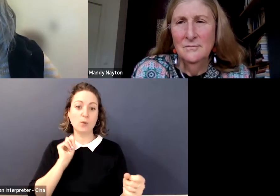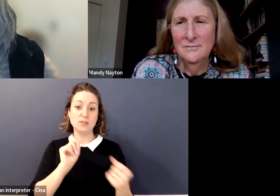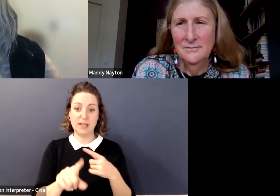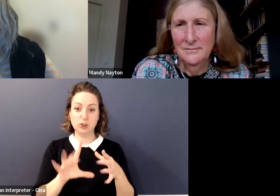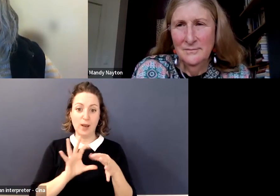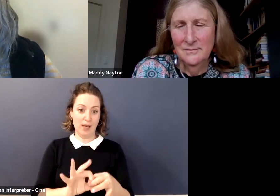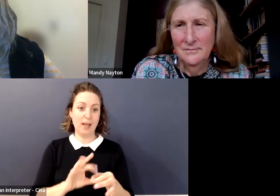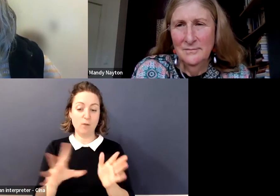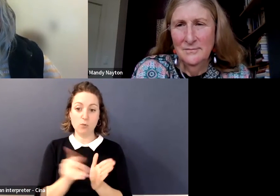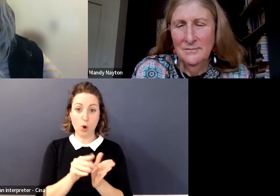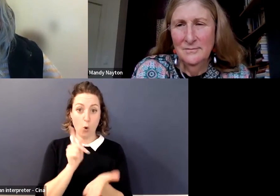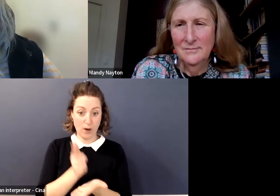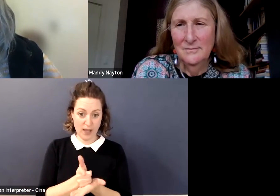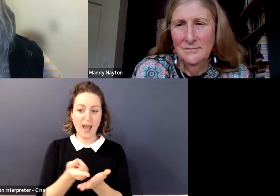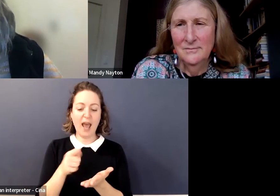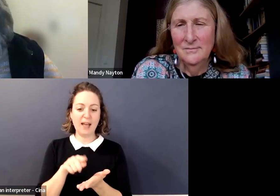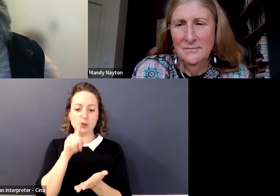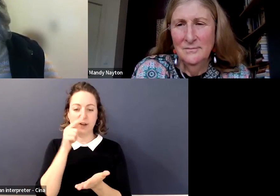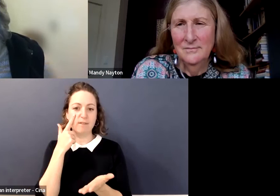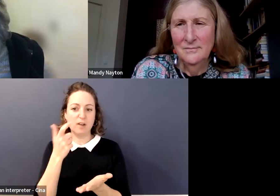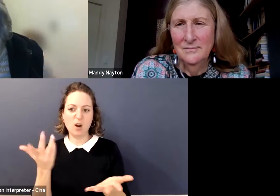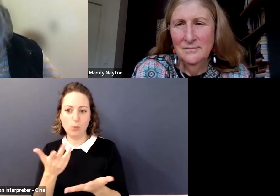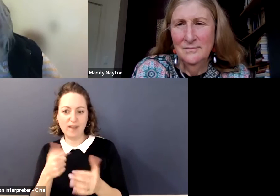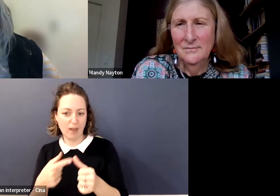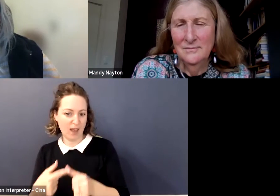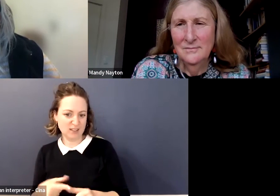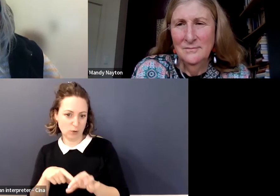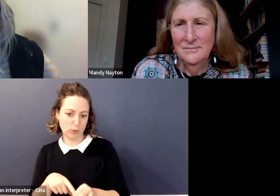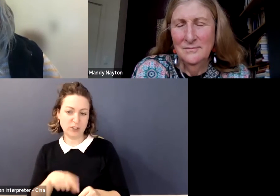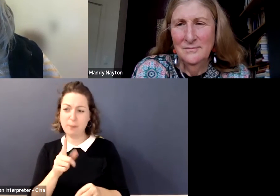page where that information will be there. But we have got a few minutes left, so just